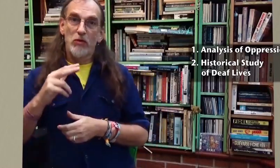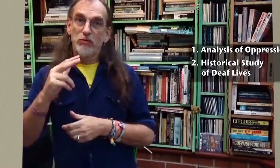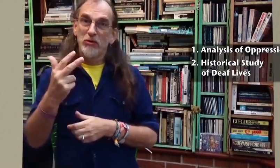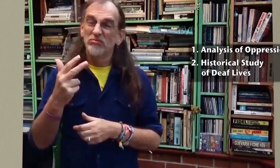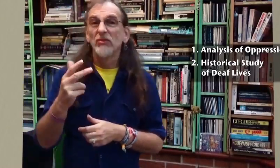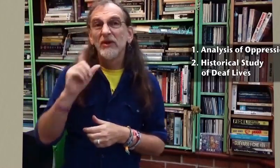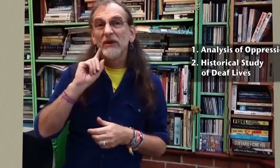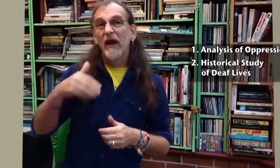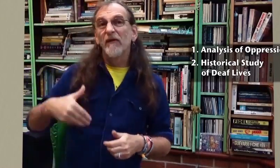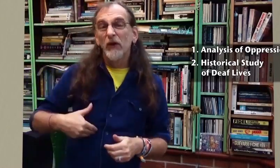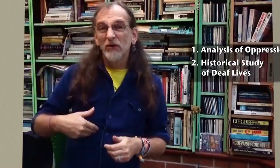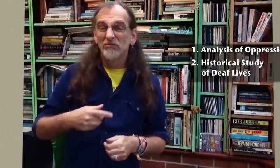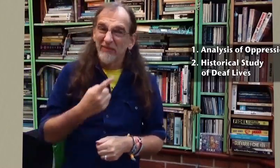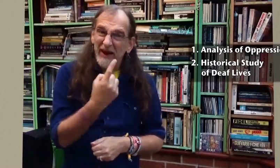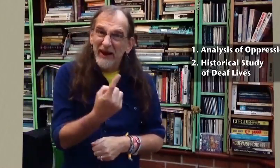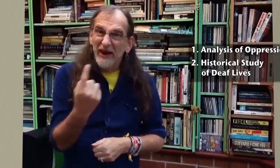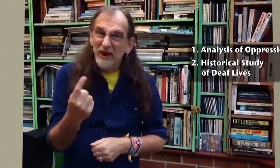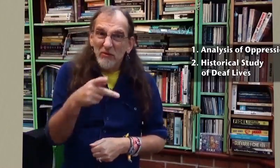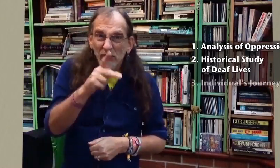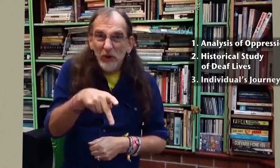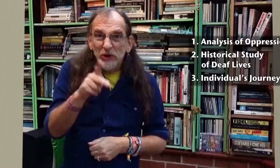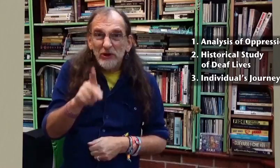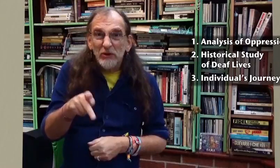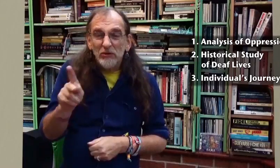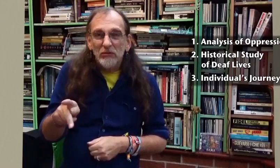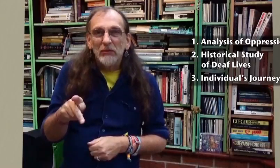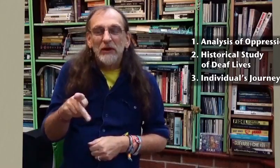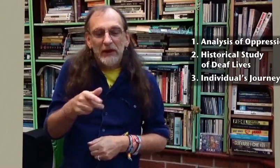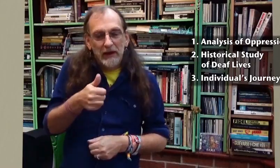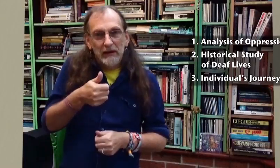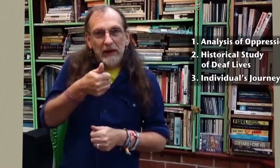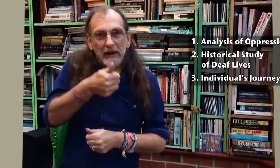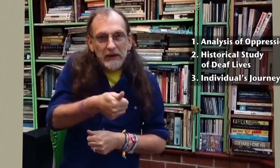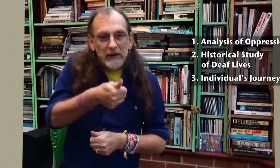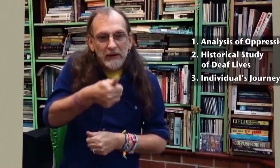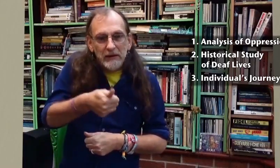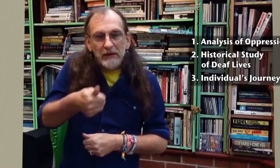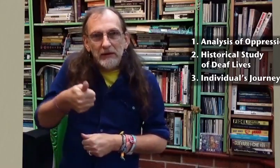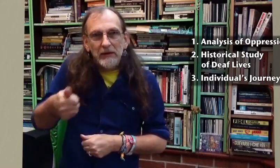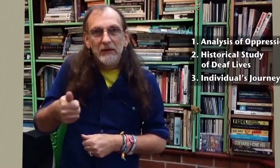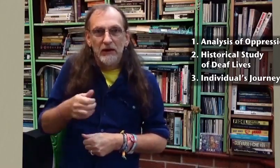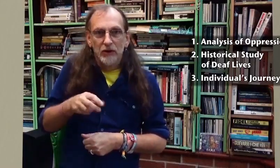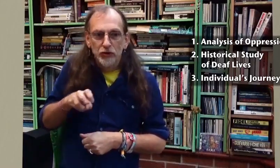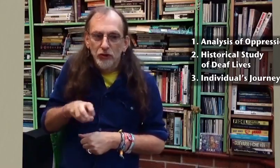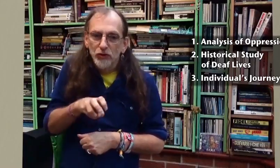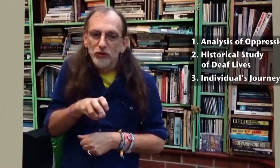The third aspect of Deafhood is the individual journey that each Deaf person undertakes to discover their